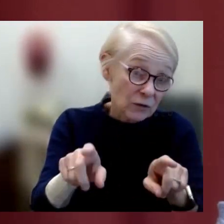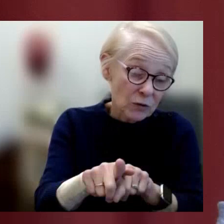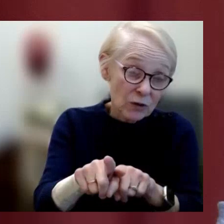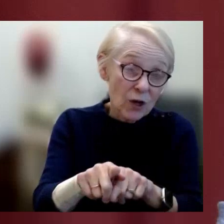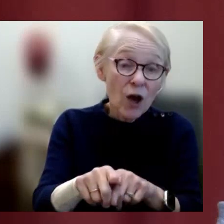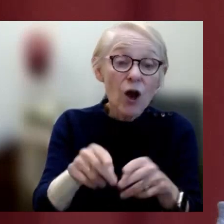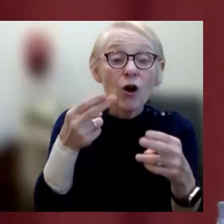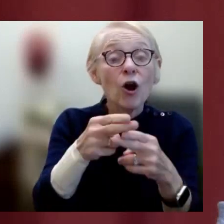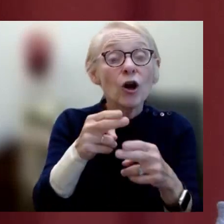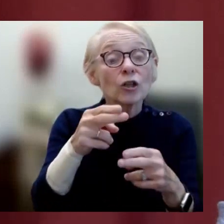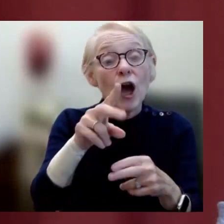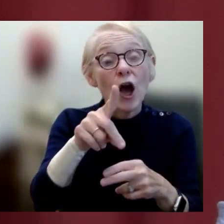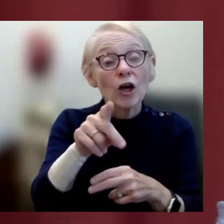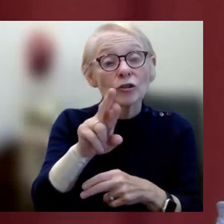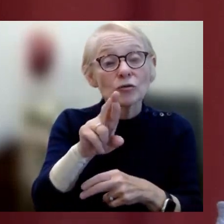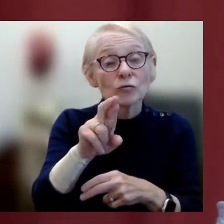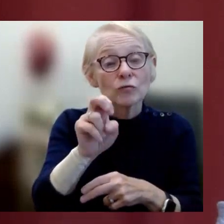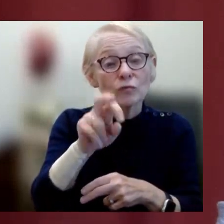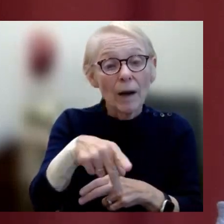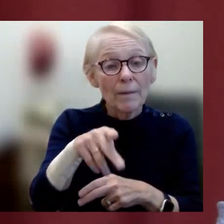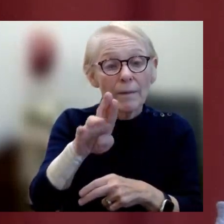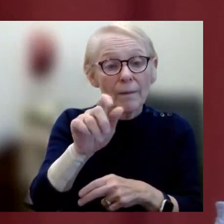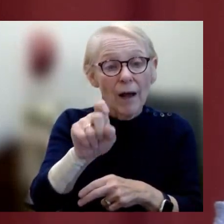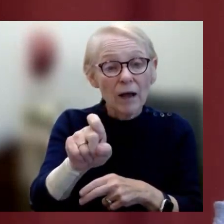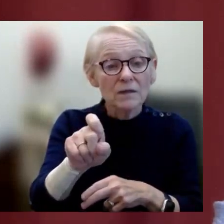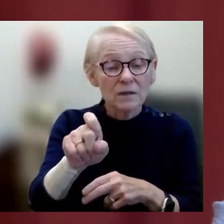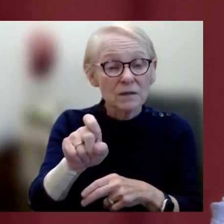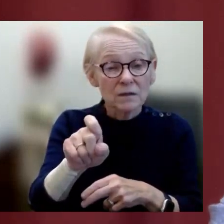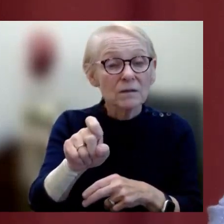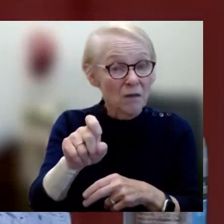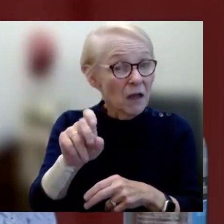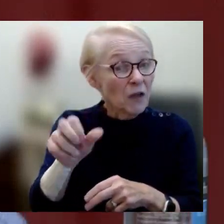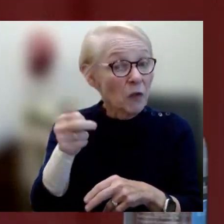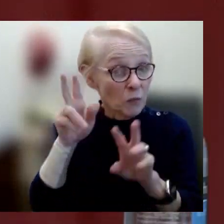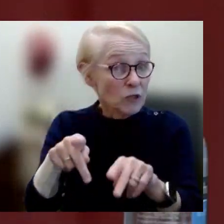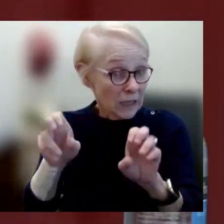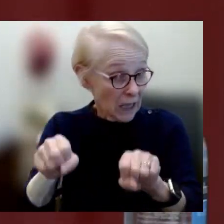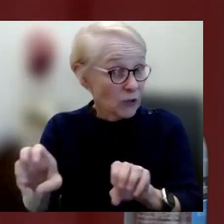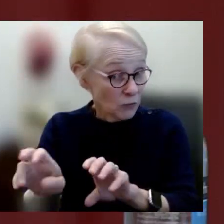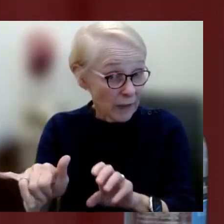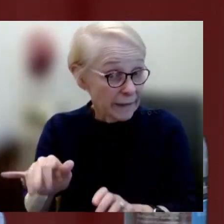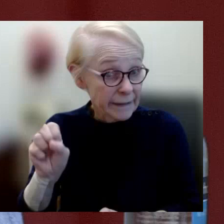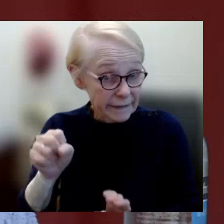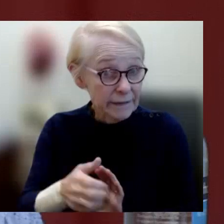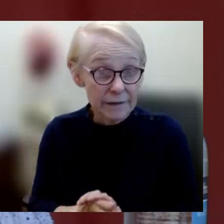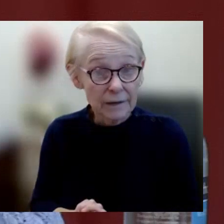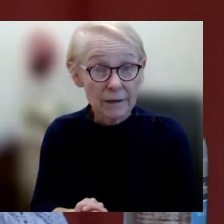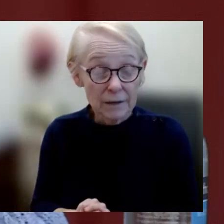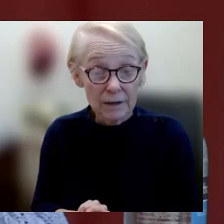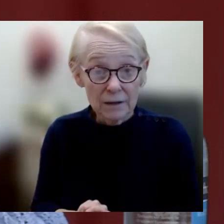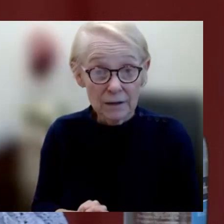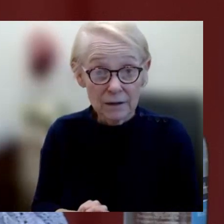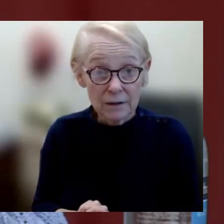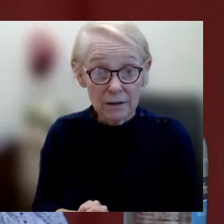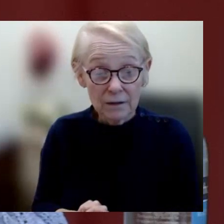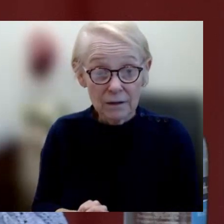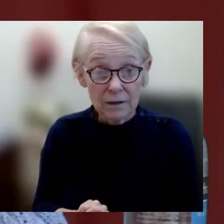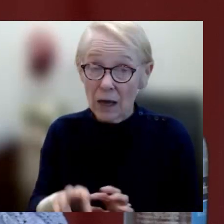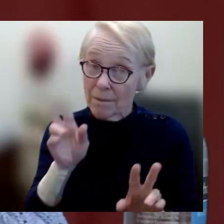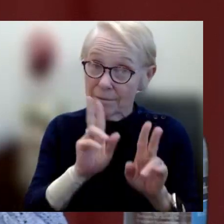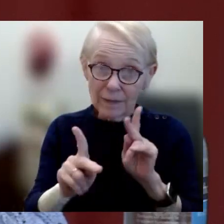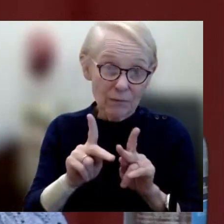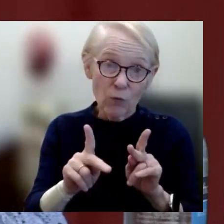have someone else do that for them yeah um people are still going to end up going to the polls it's